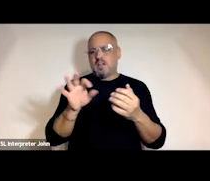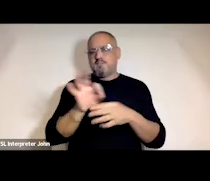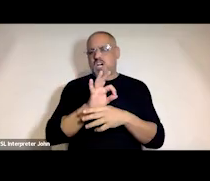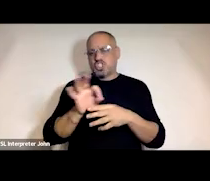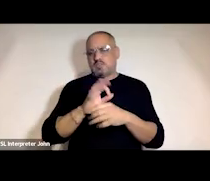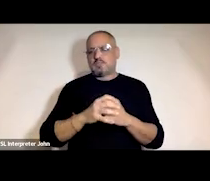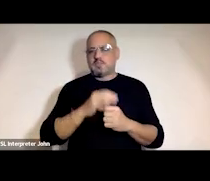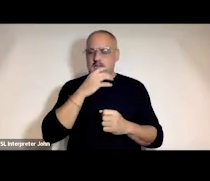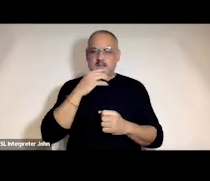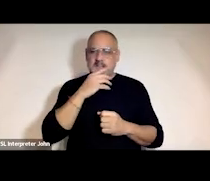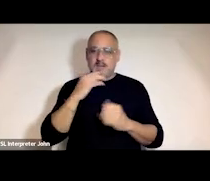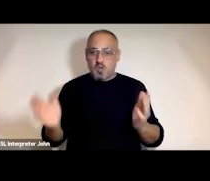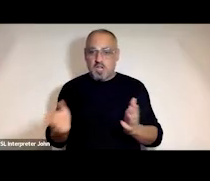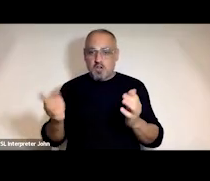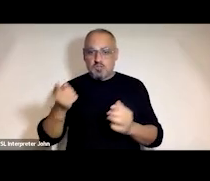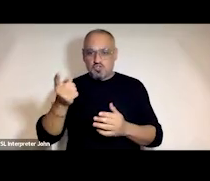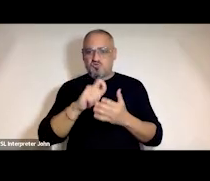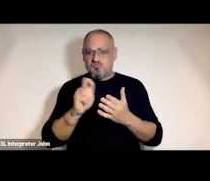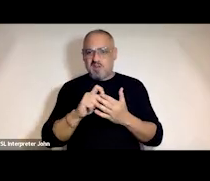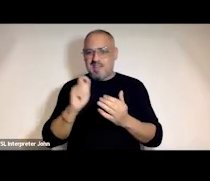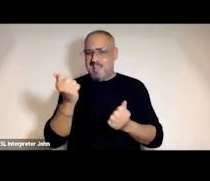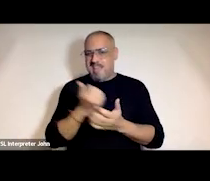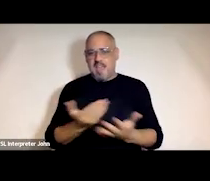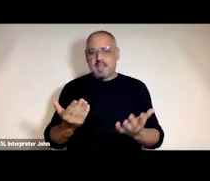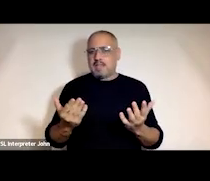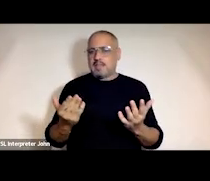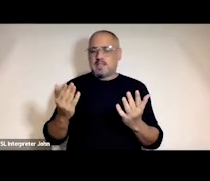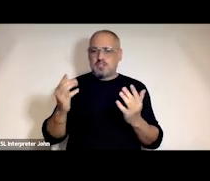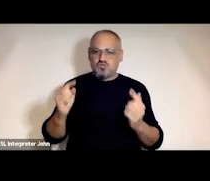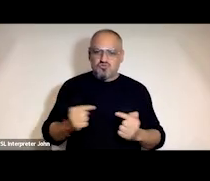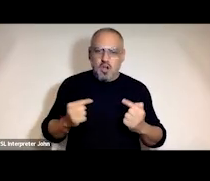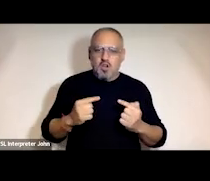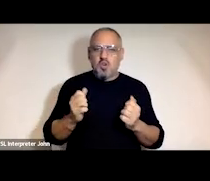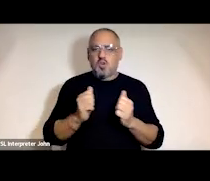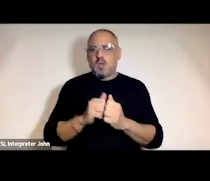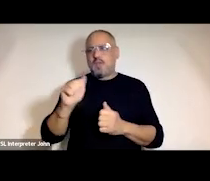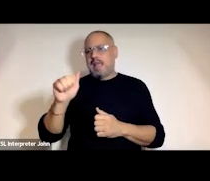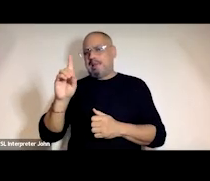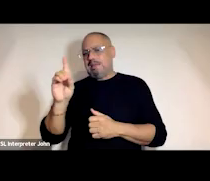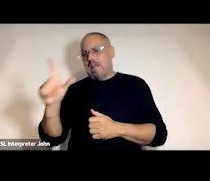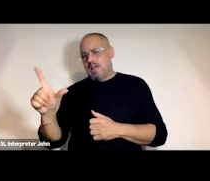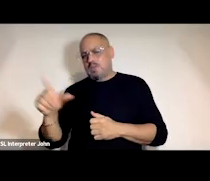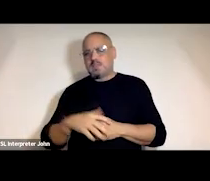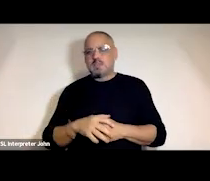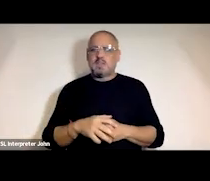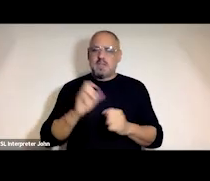and we encourage you to write about any struggles with activities of daily living that can show up